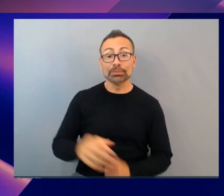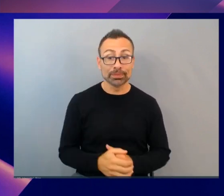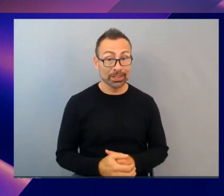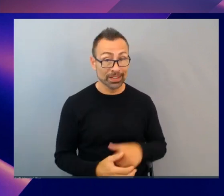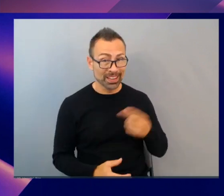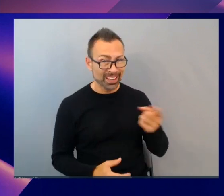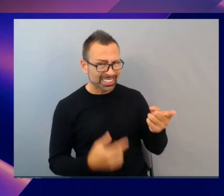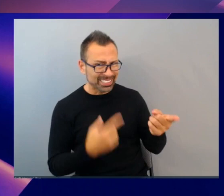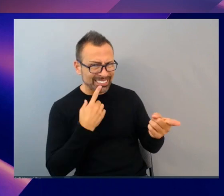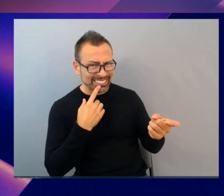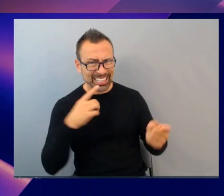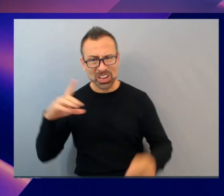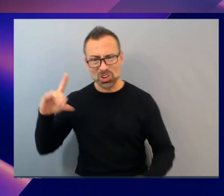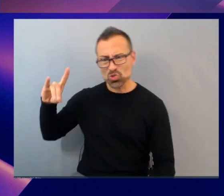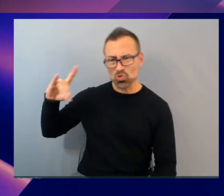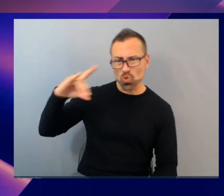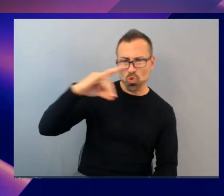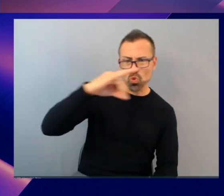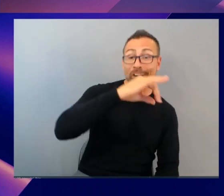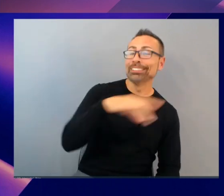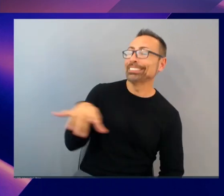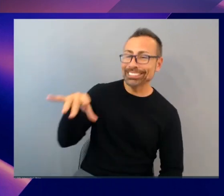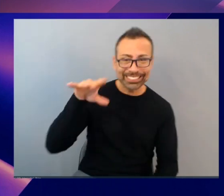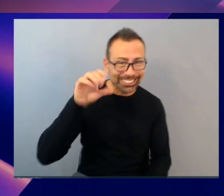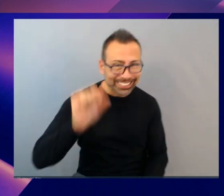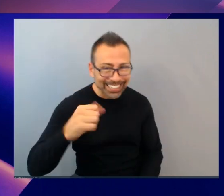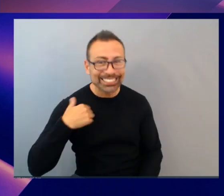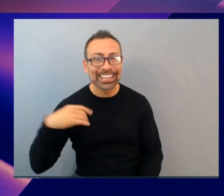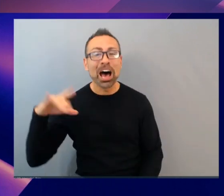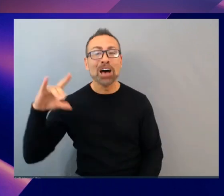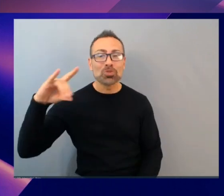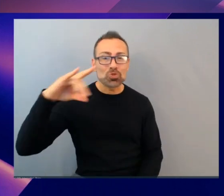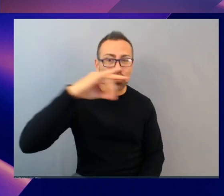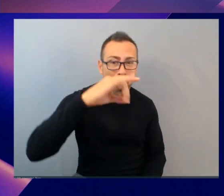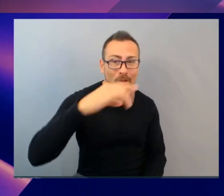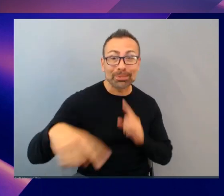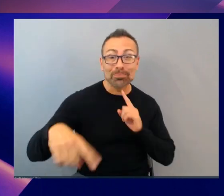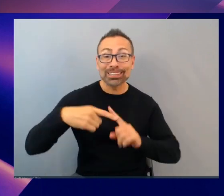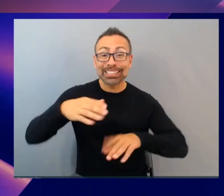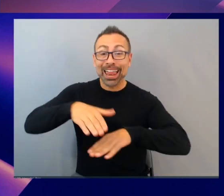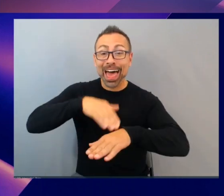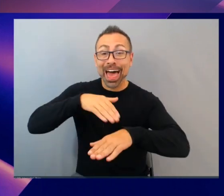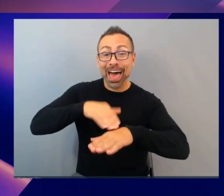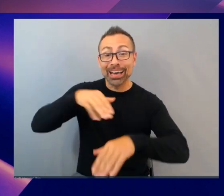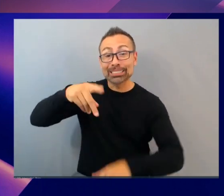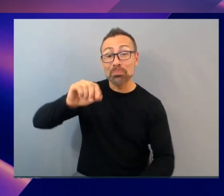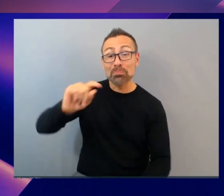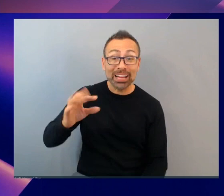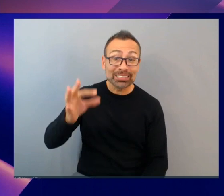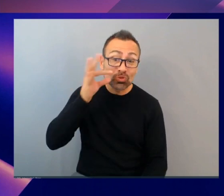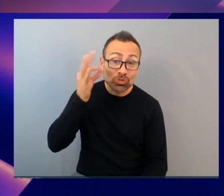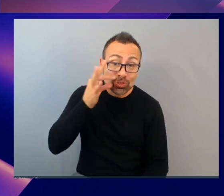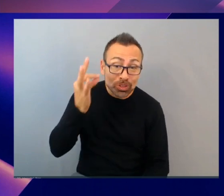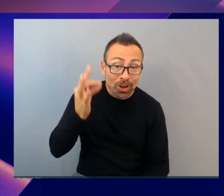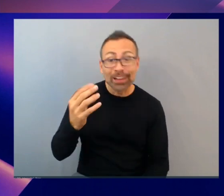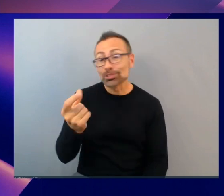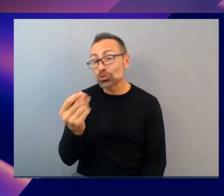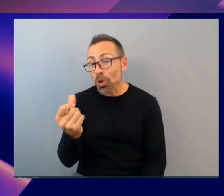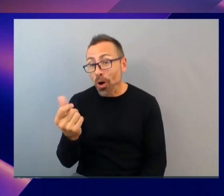We're gonna have pets as friends. Pets? Giraffes? Yeah, the game has a feature where you can get, like, pets and companions. - Okay, okay.